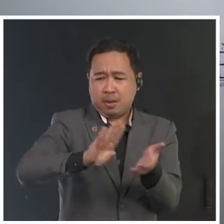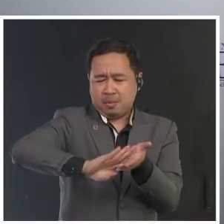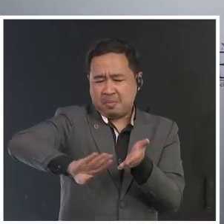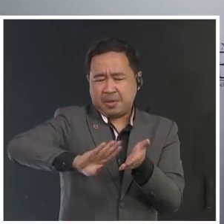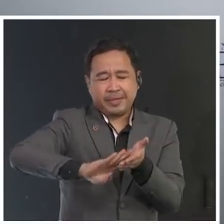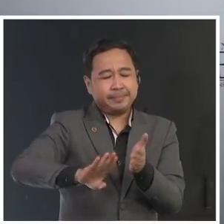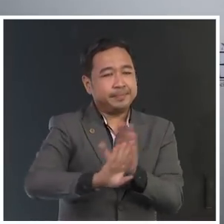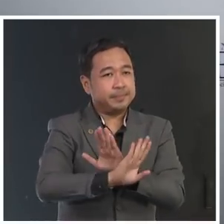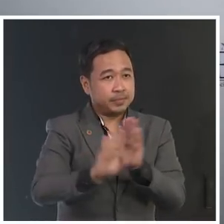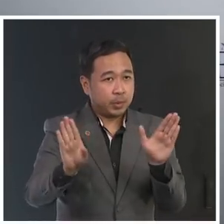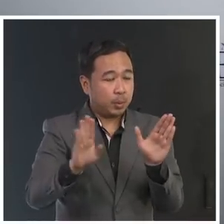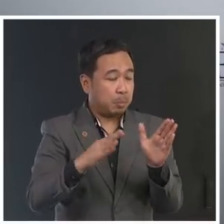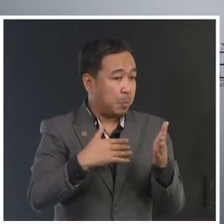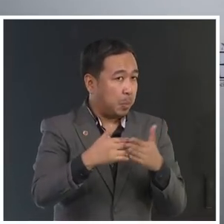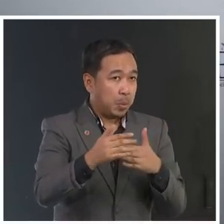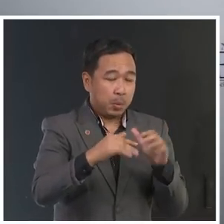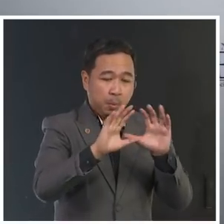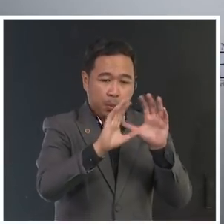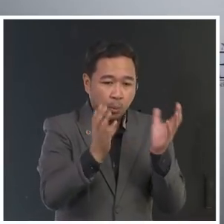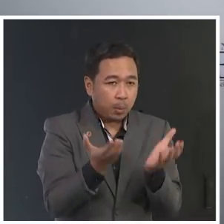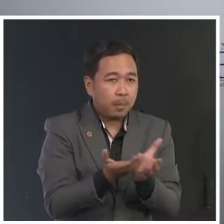Development Goals, we need to transform our vision to "leave no one behind"